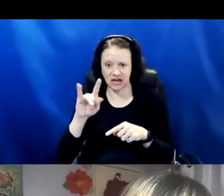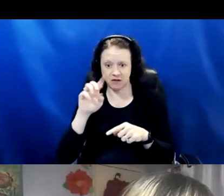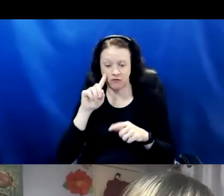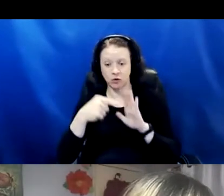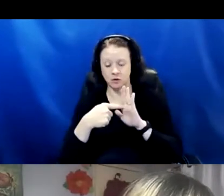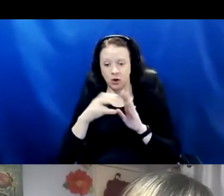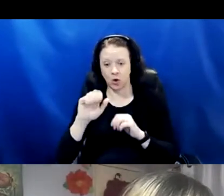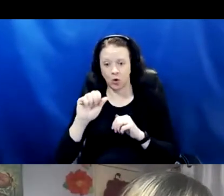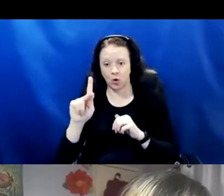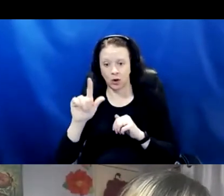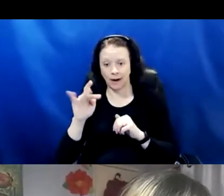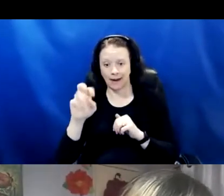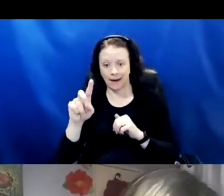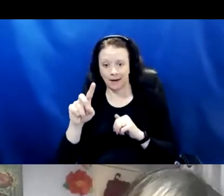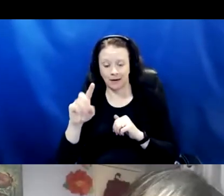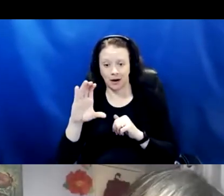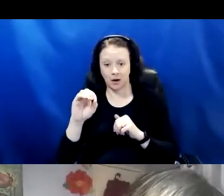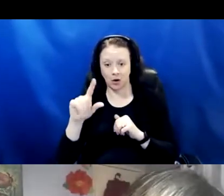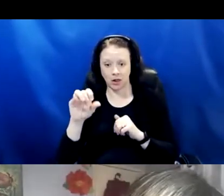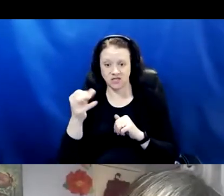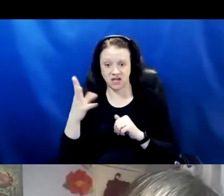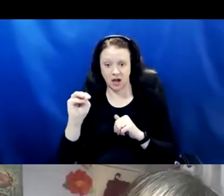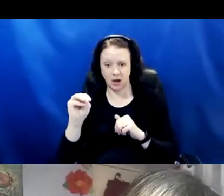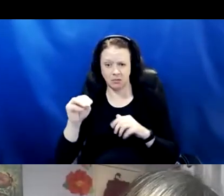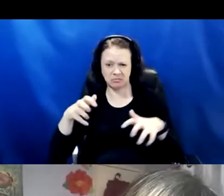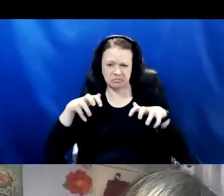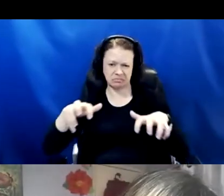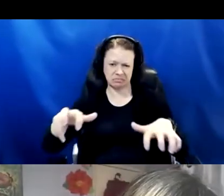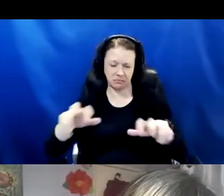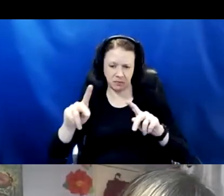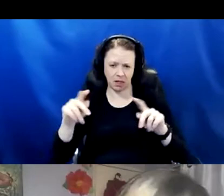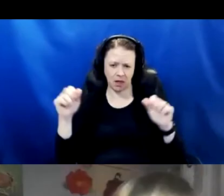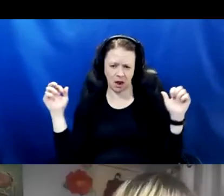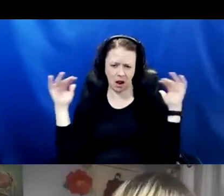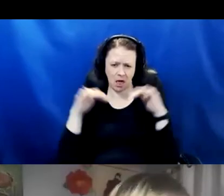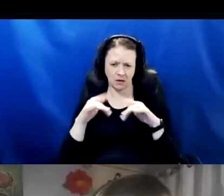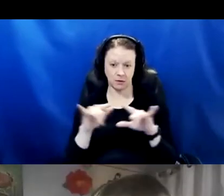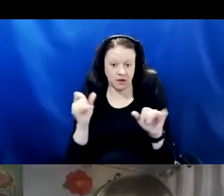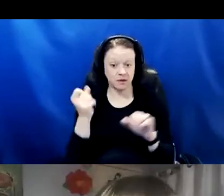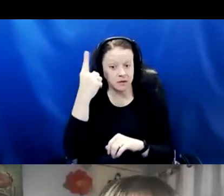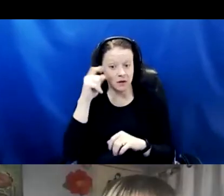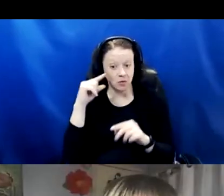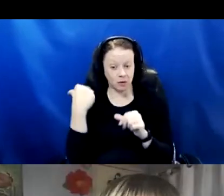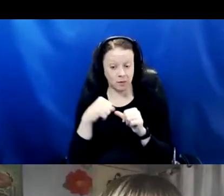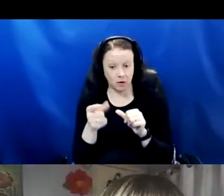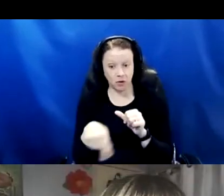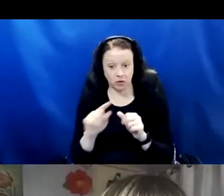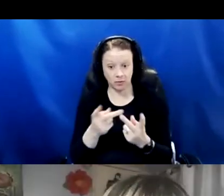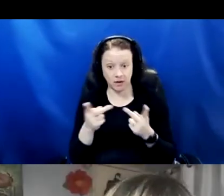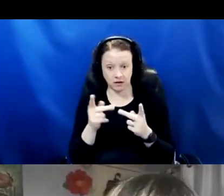or other mass vaccine sites around the state. But you know, you should remember that those places will likely be crowded.